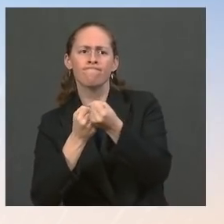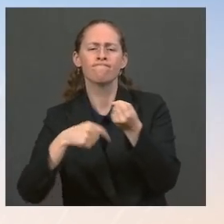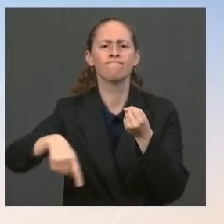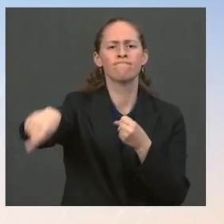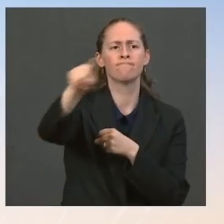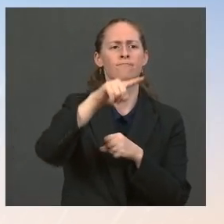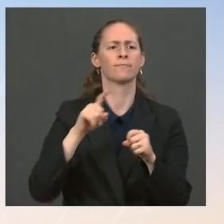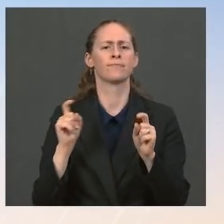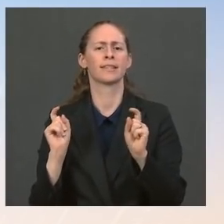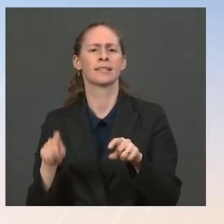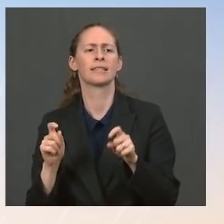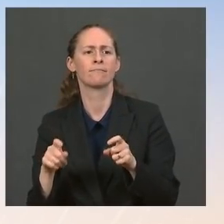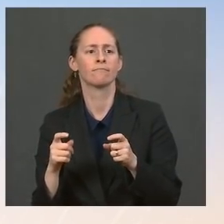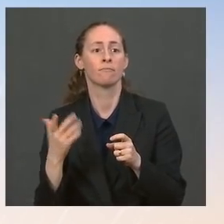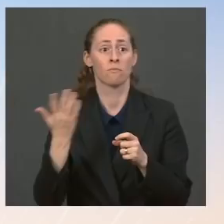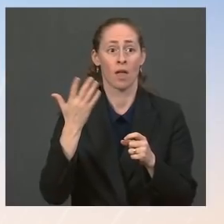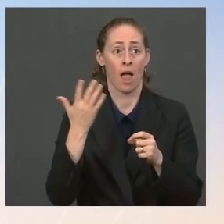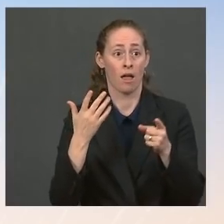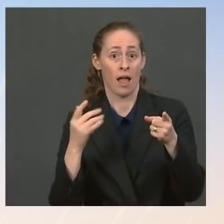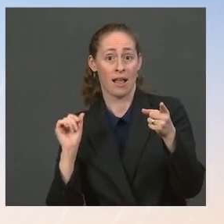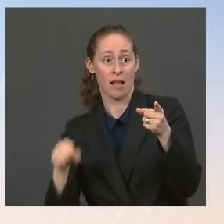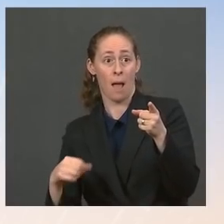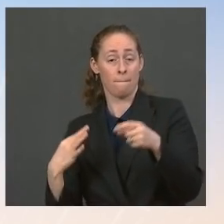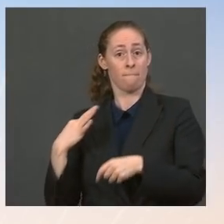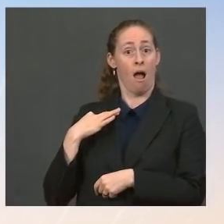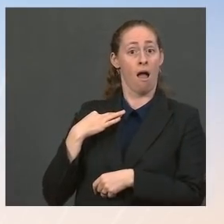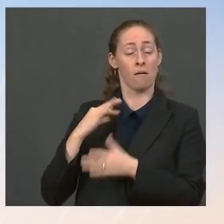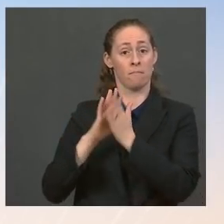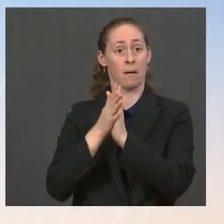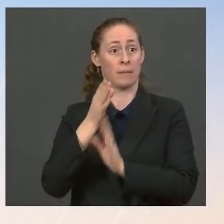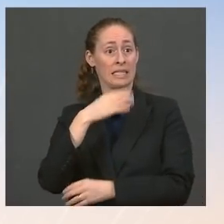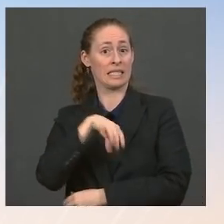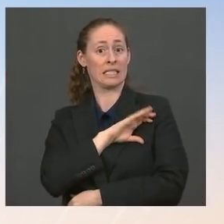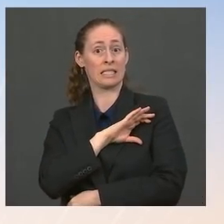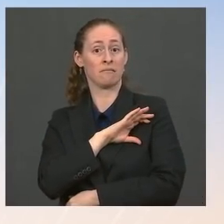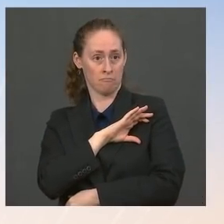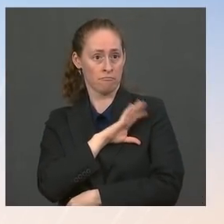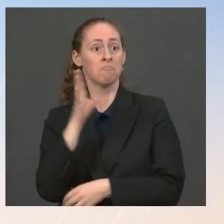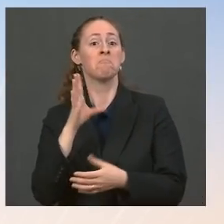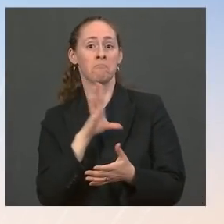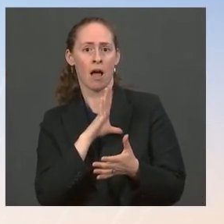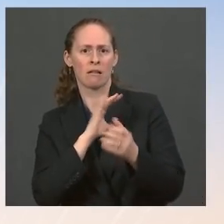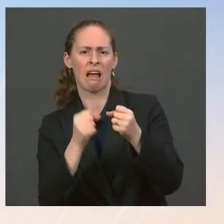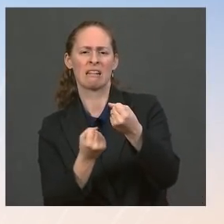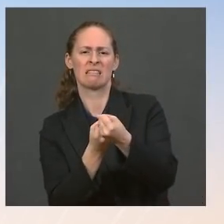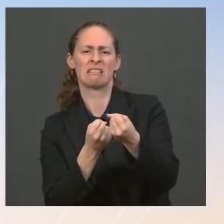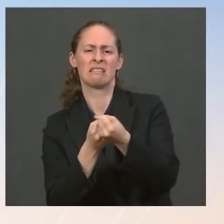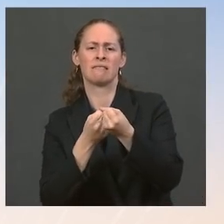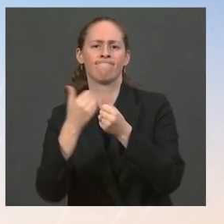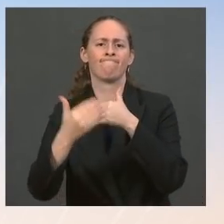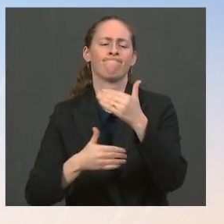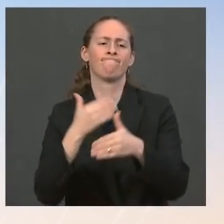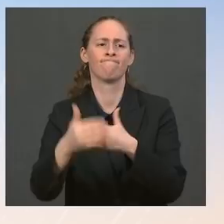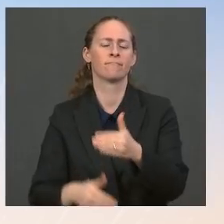Nearly 30,000 migrants have been encountered at Del Rio since September 9th, with the highest number